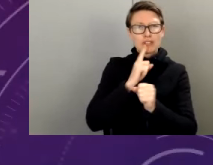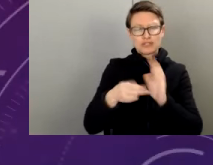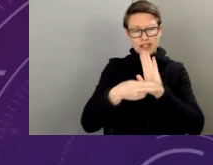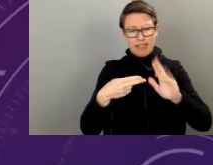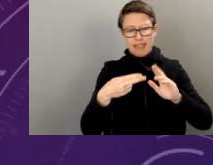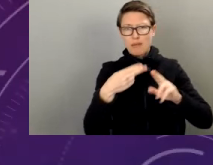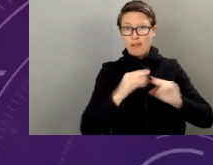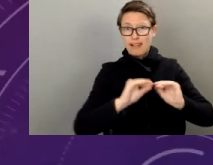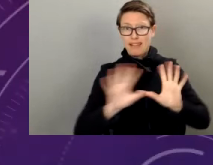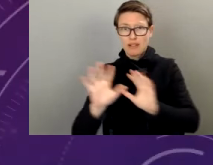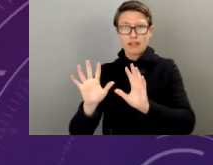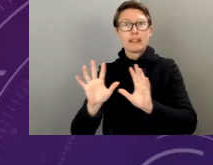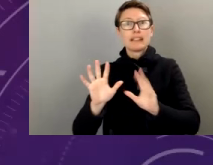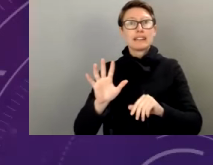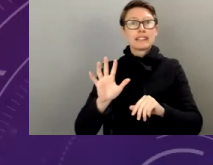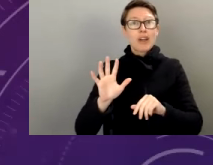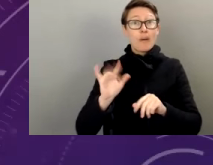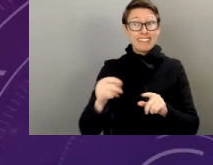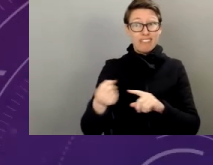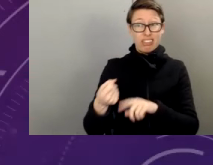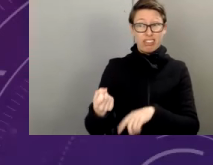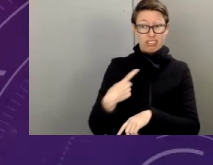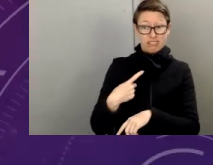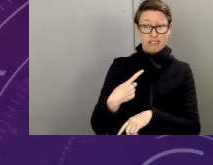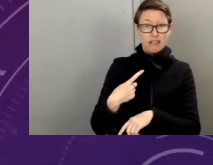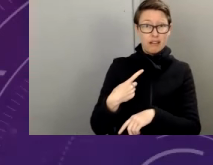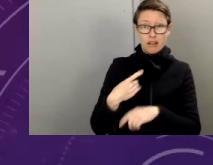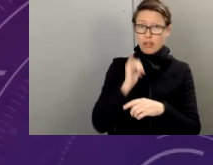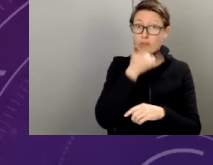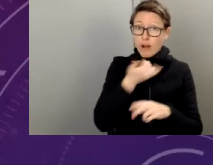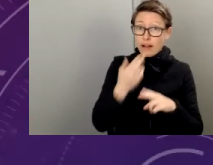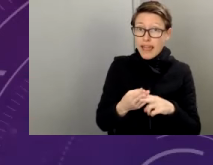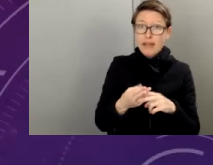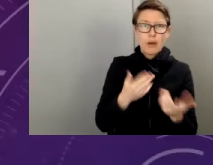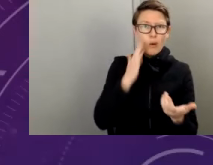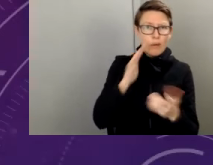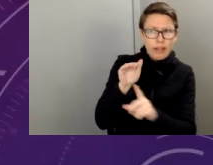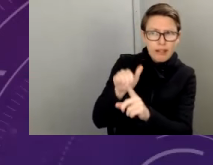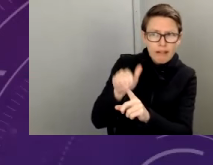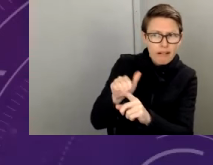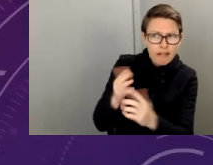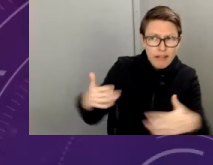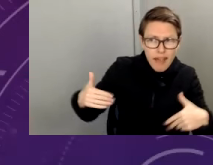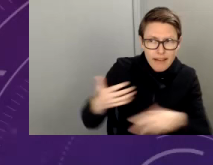messages saying, hey, we haven't gotten this file. I'm go ahead and go to the next one. Jon, please.